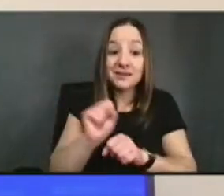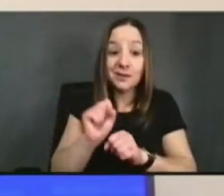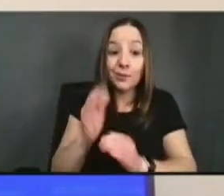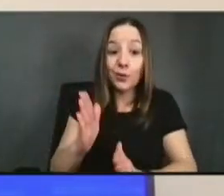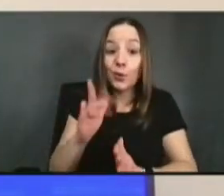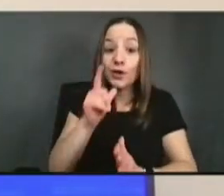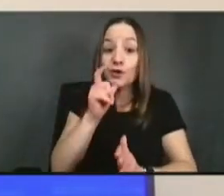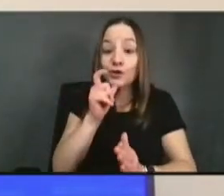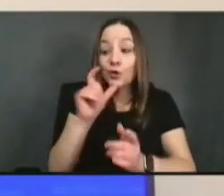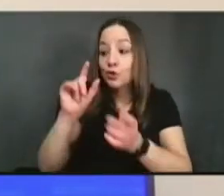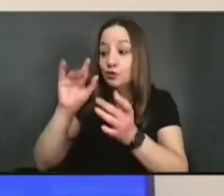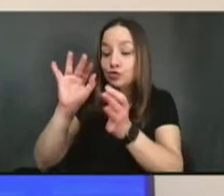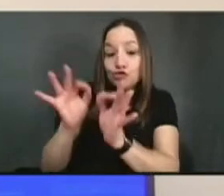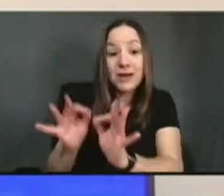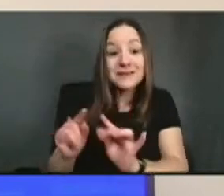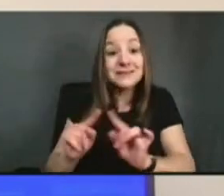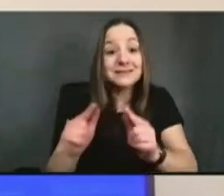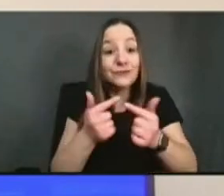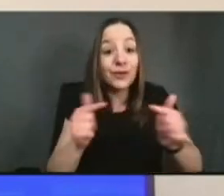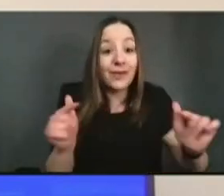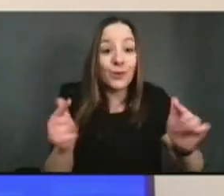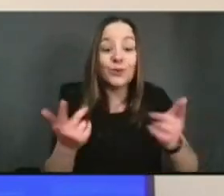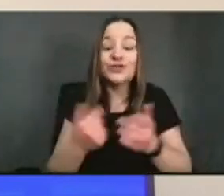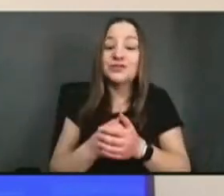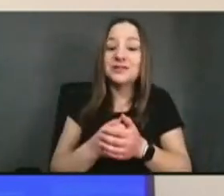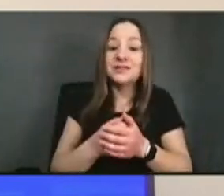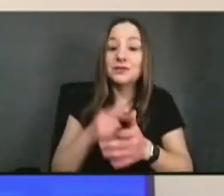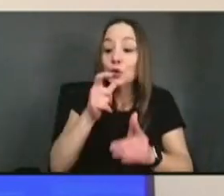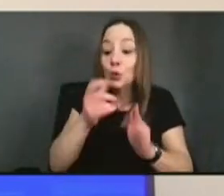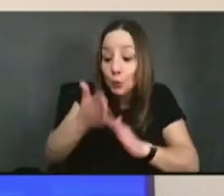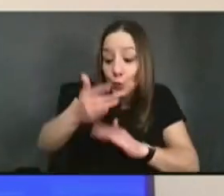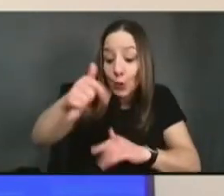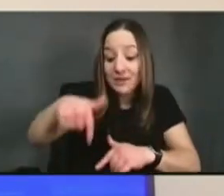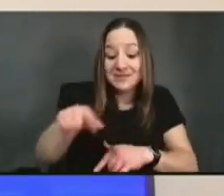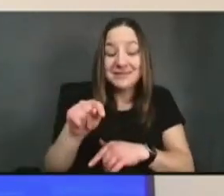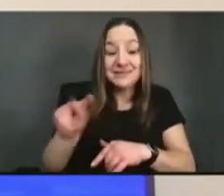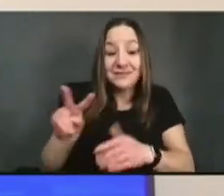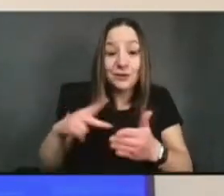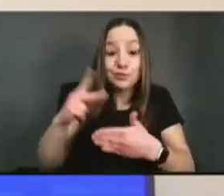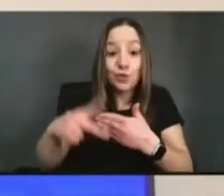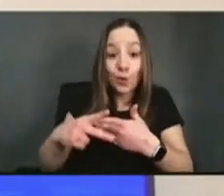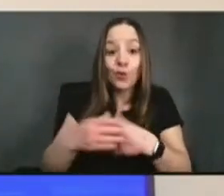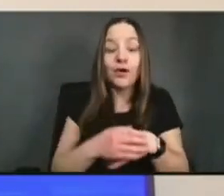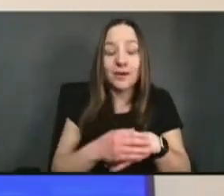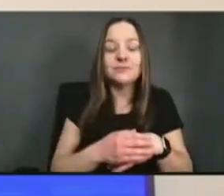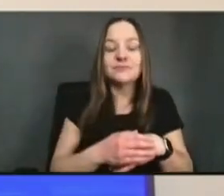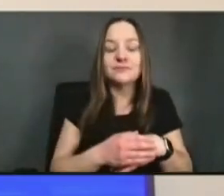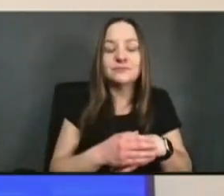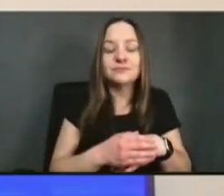with staff M.C.P.S. employees that does things in other languages that creates the television progrs. And of